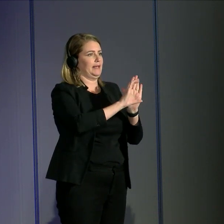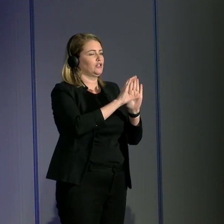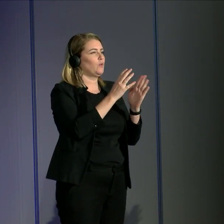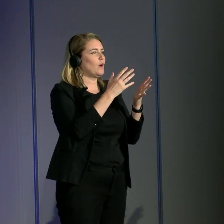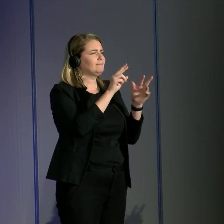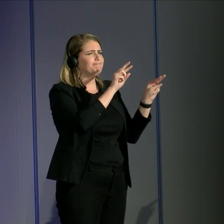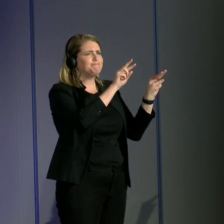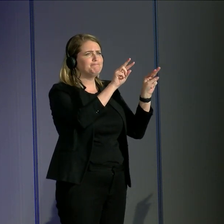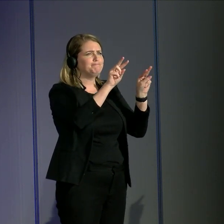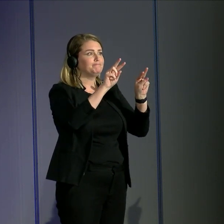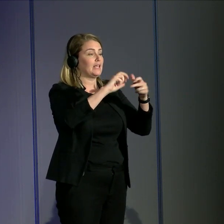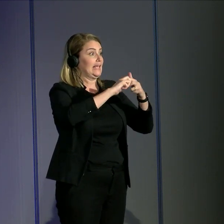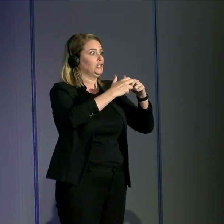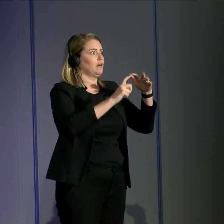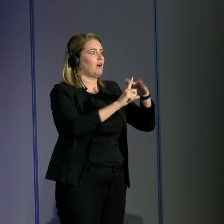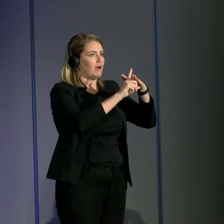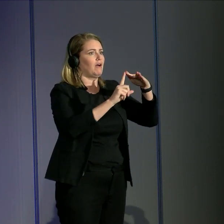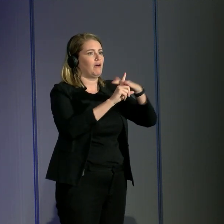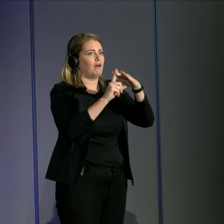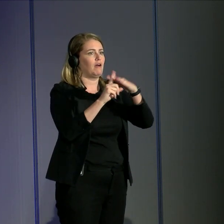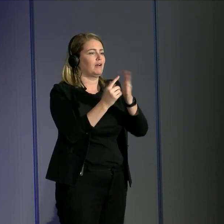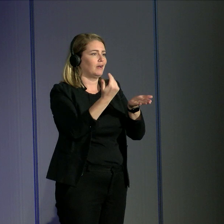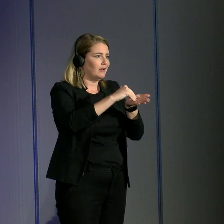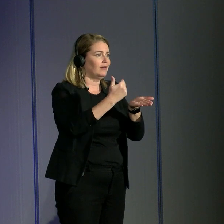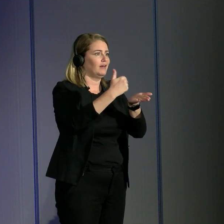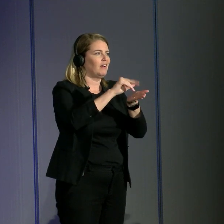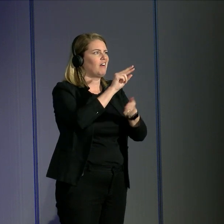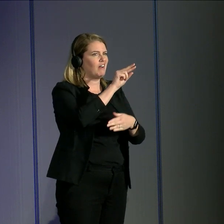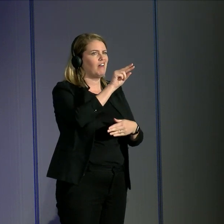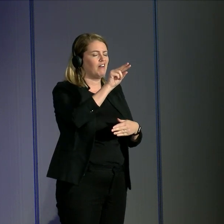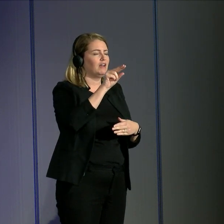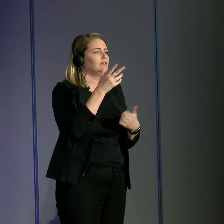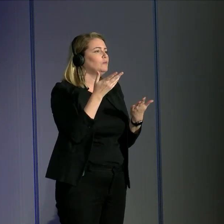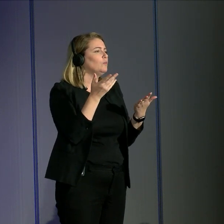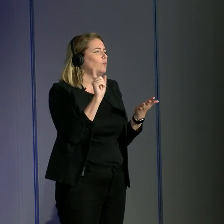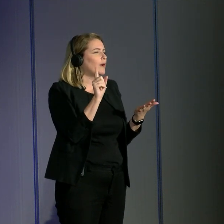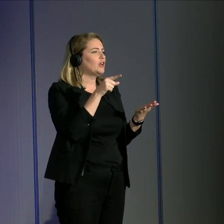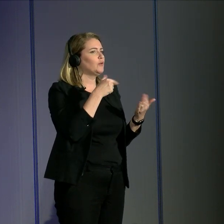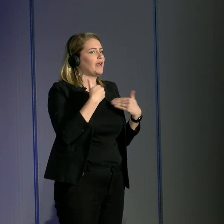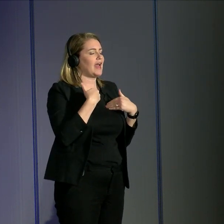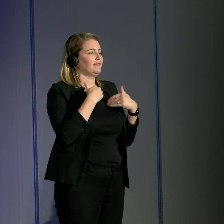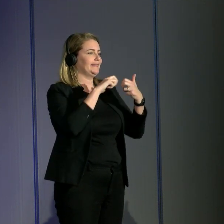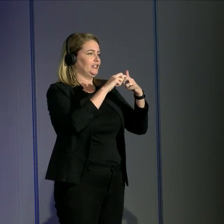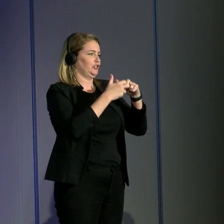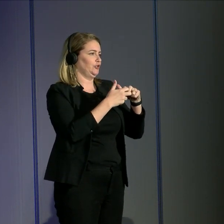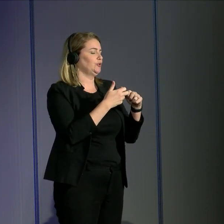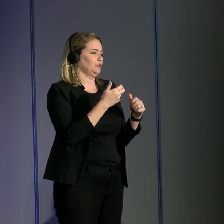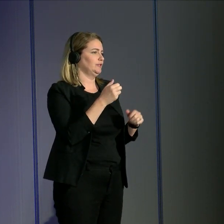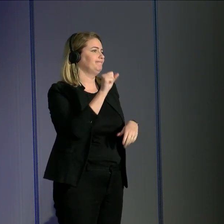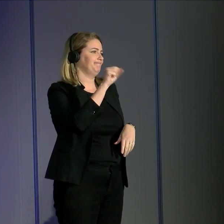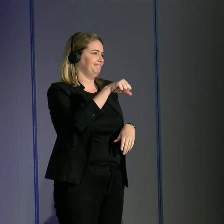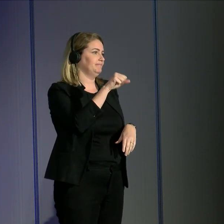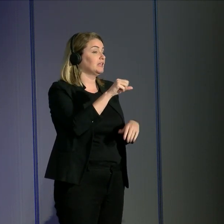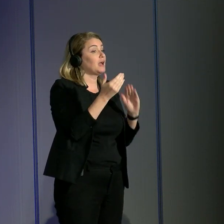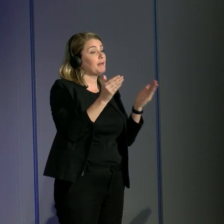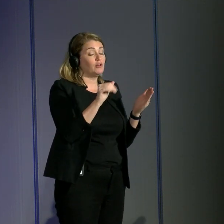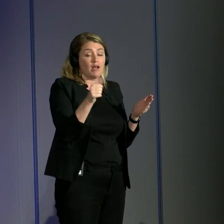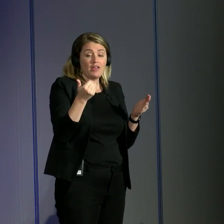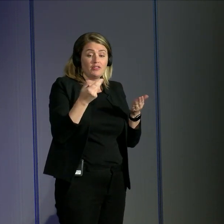What are things that are most persistent? Where do you have a lot of issues versus somewhere elsewhere you might not have so many.